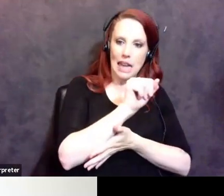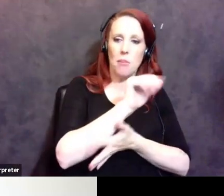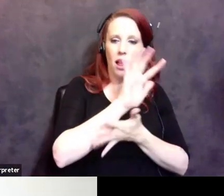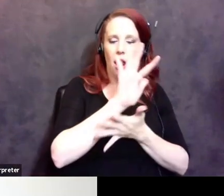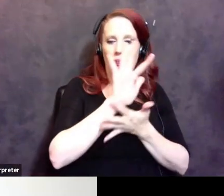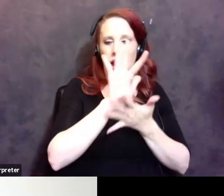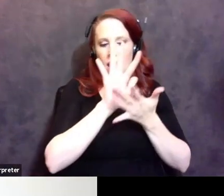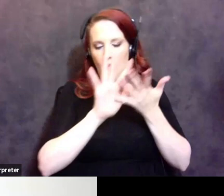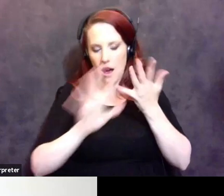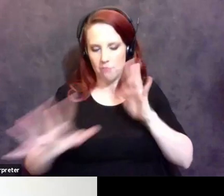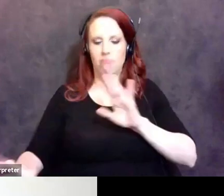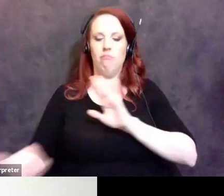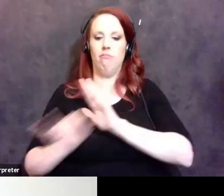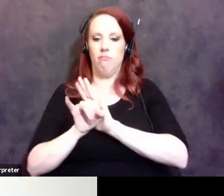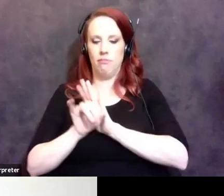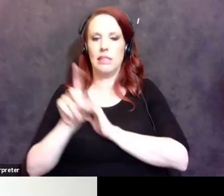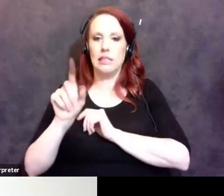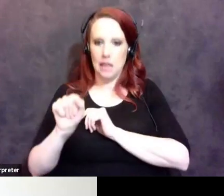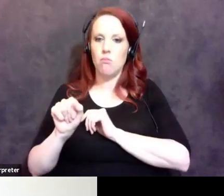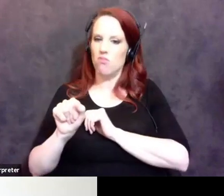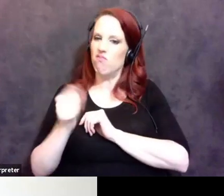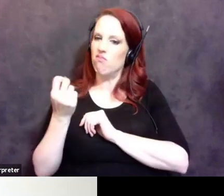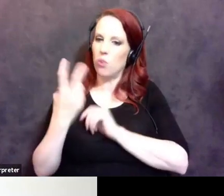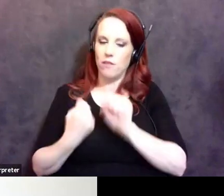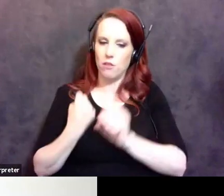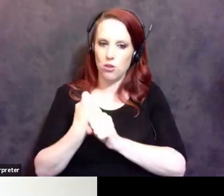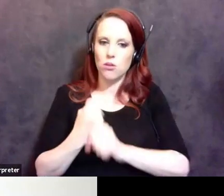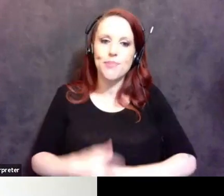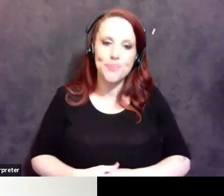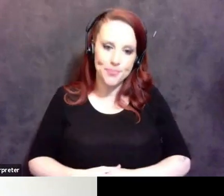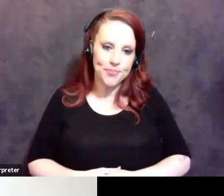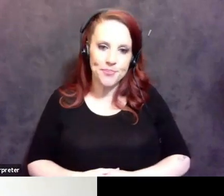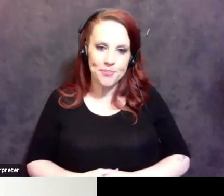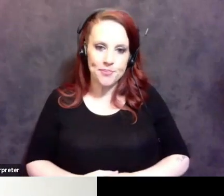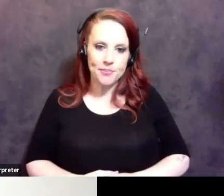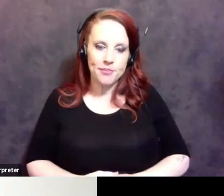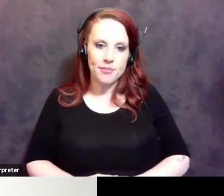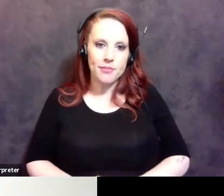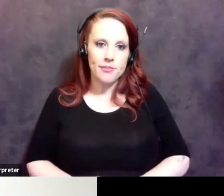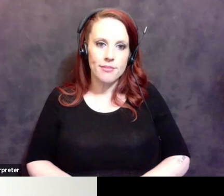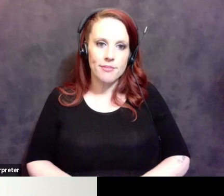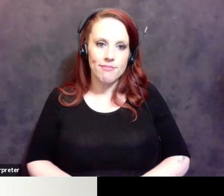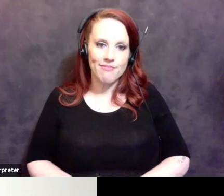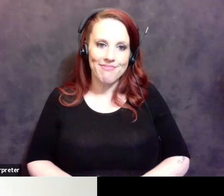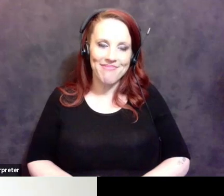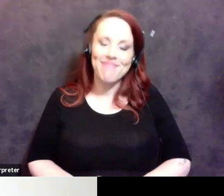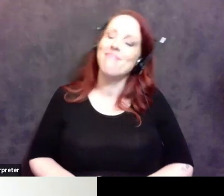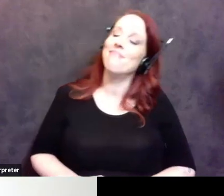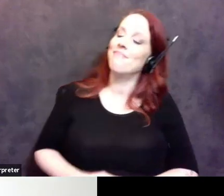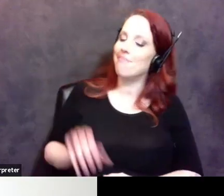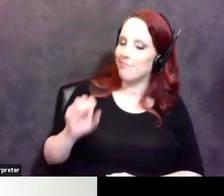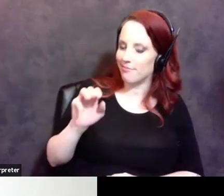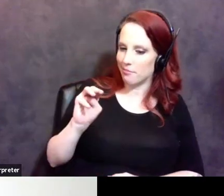disability identity origin story. Yeah. And I am looking at the